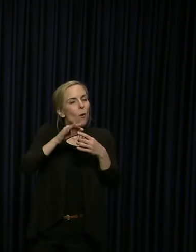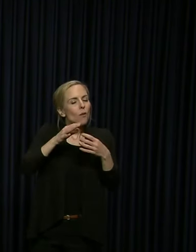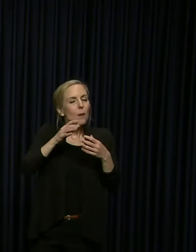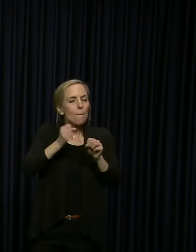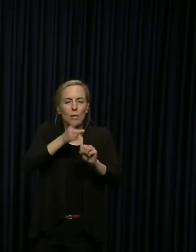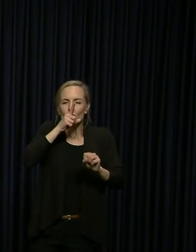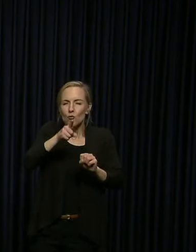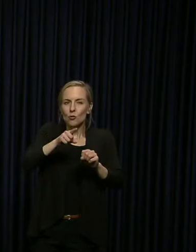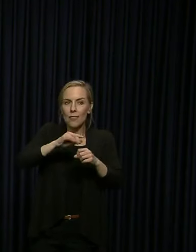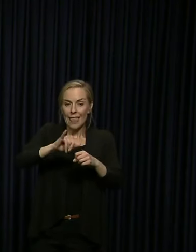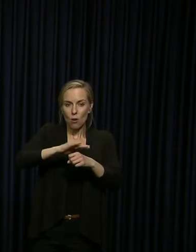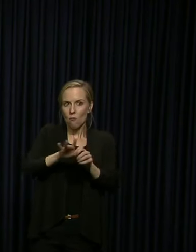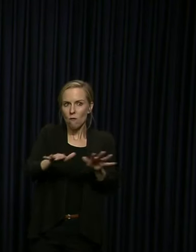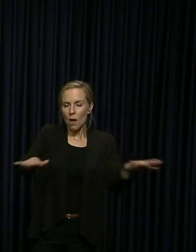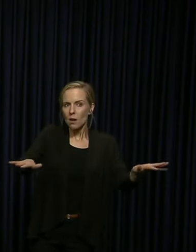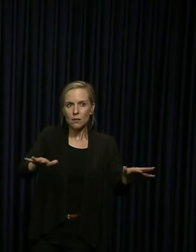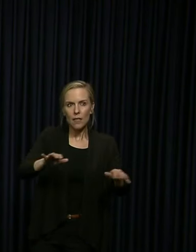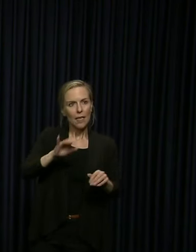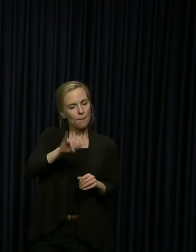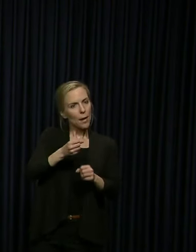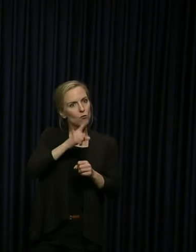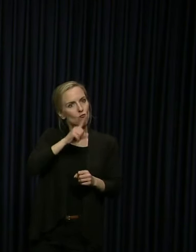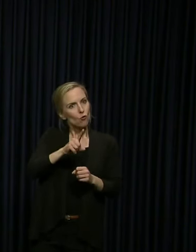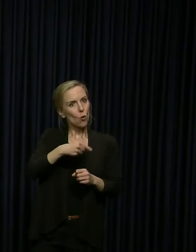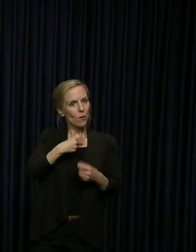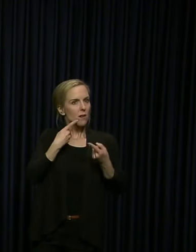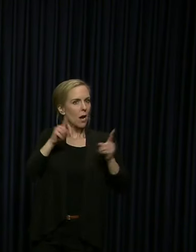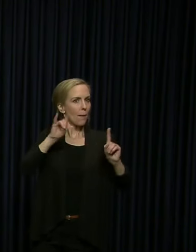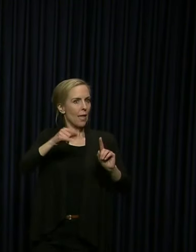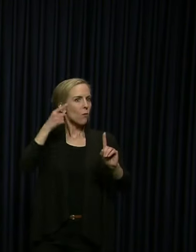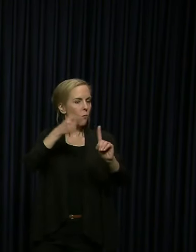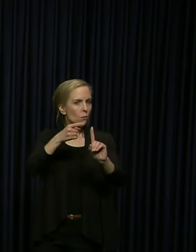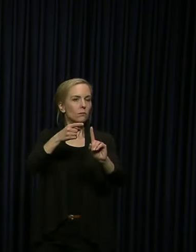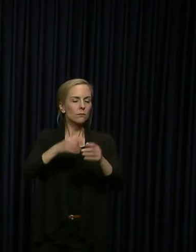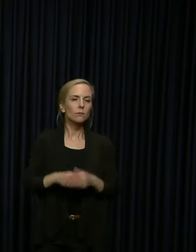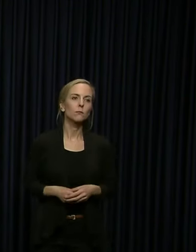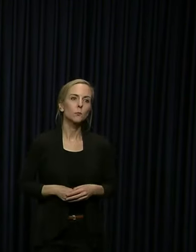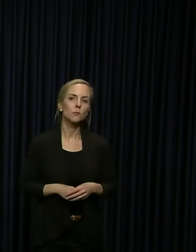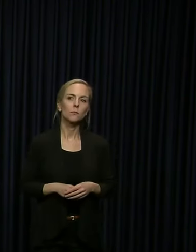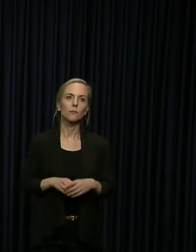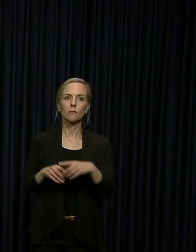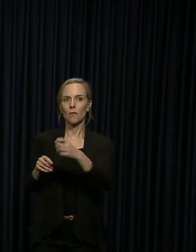SPREAD AND PEOPLE ARE GOING TO DIE, AND WE JUST CAN'T LET THAT HAPPEN.